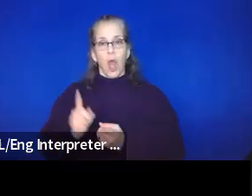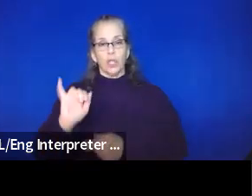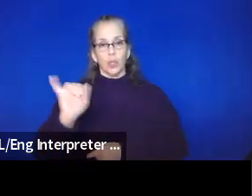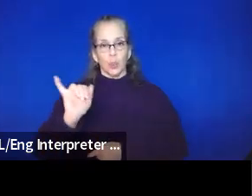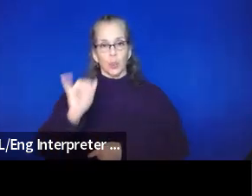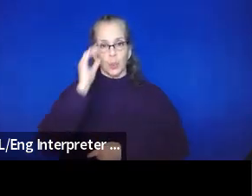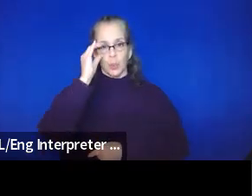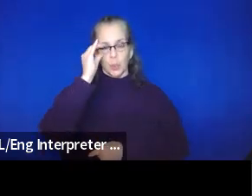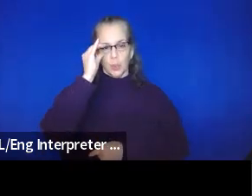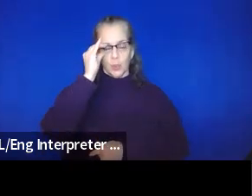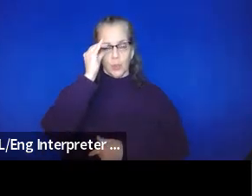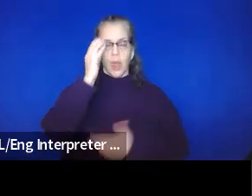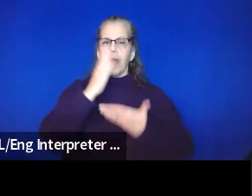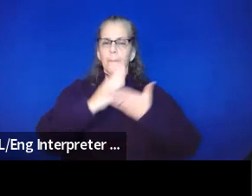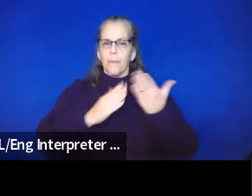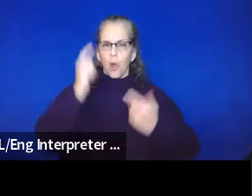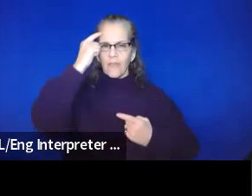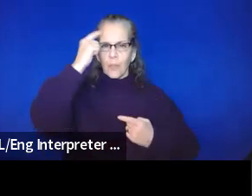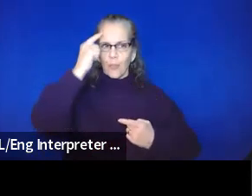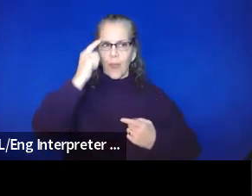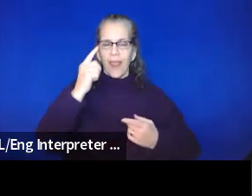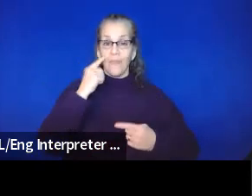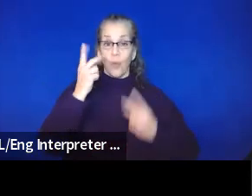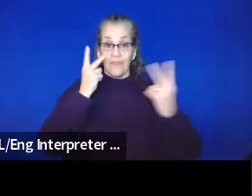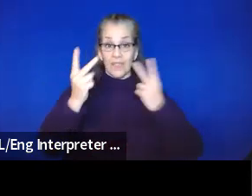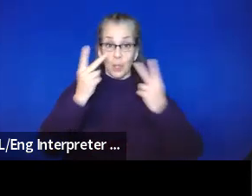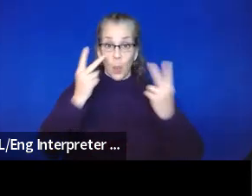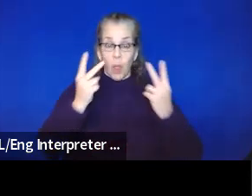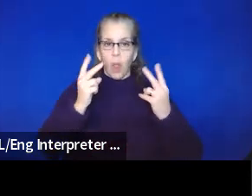the brain can start to take over the auditory parts of the brain that are not being used